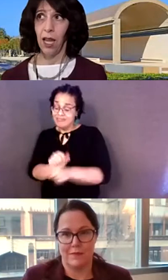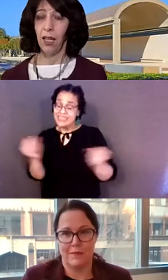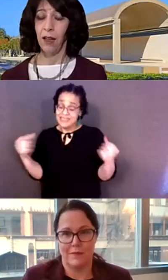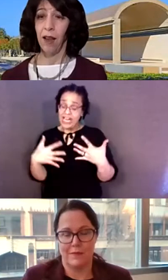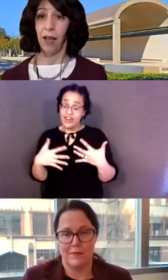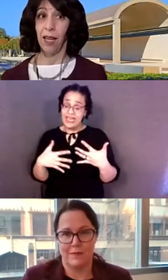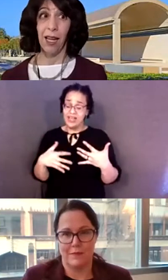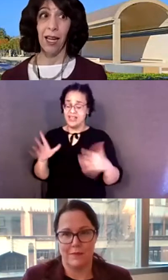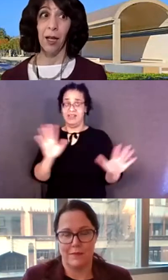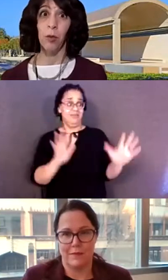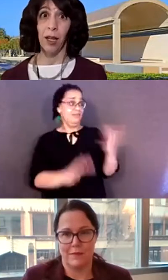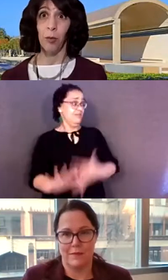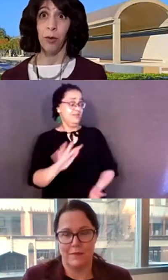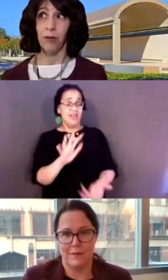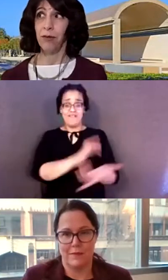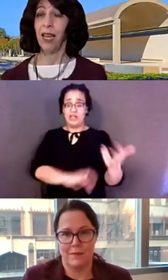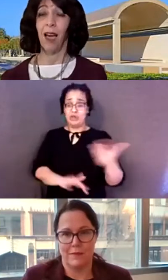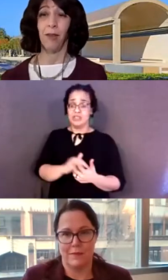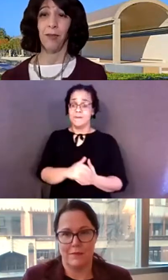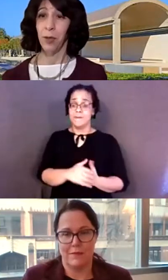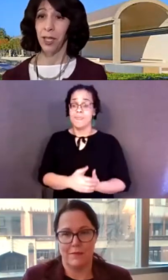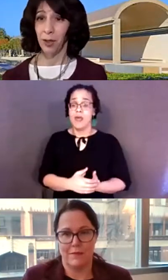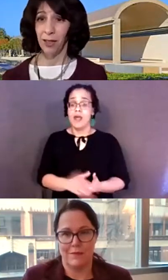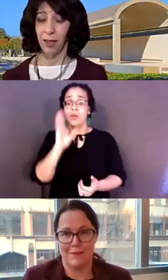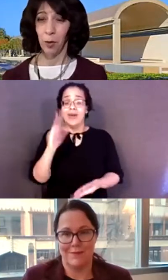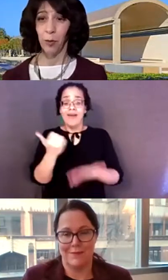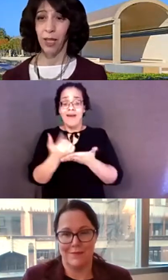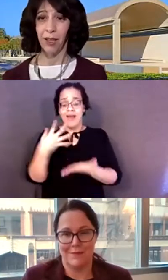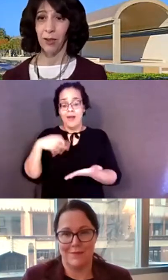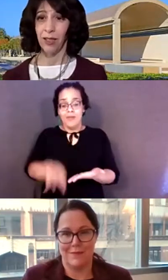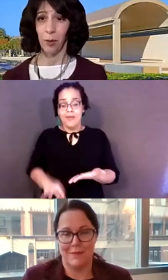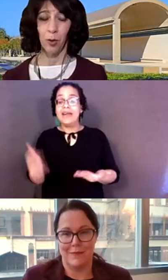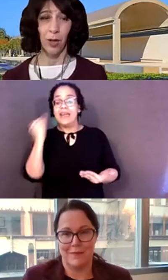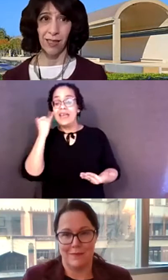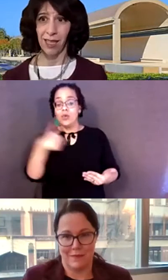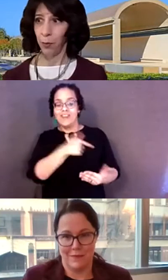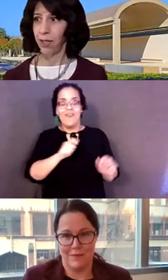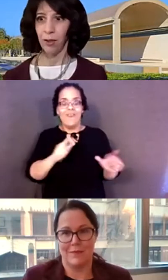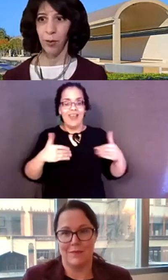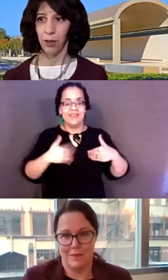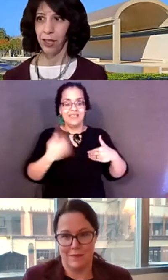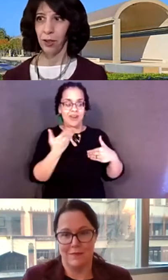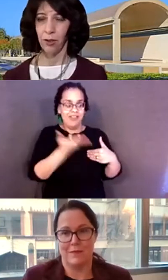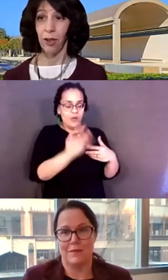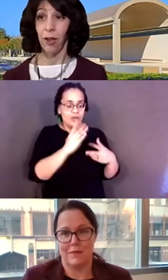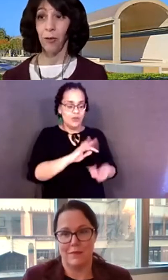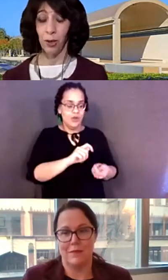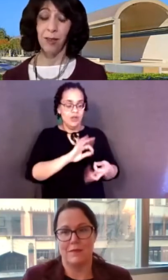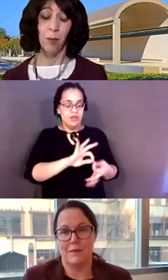and it would help to have somebody who could who could be there to help translate and